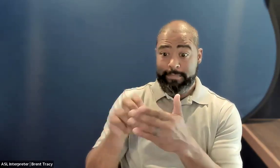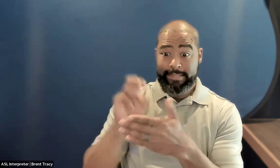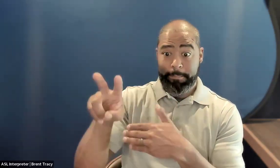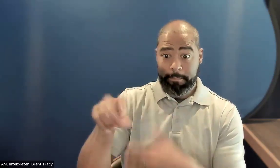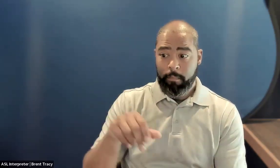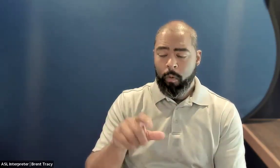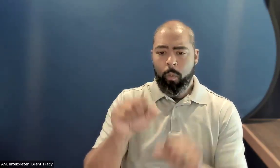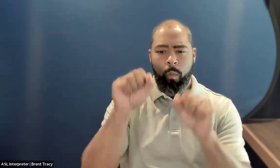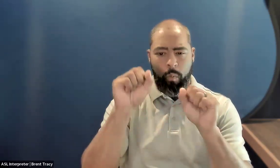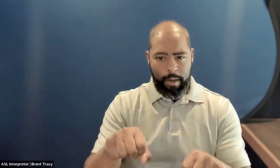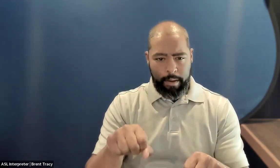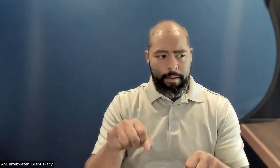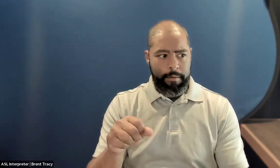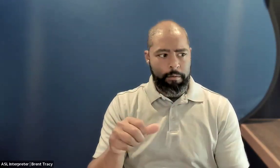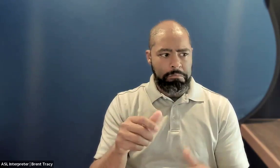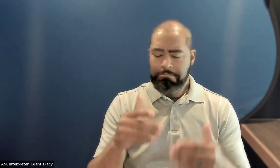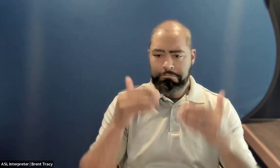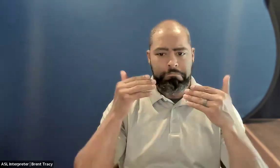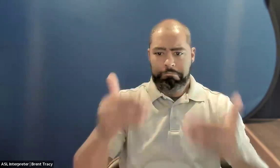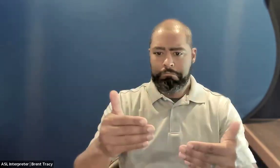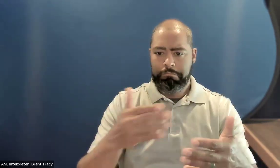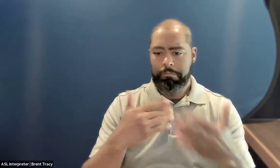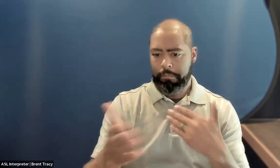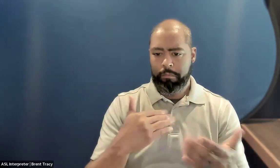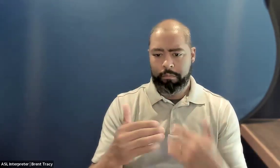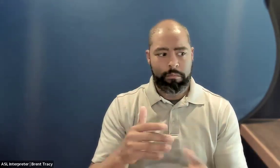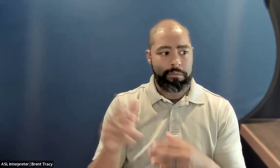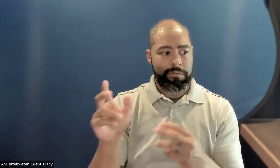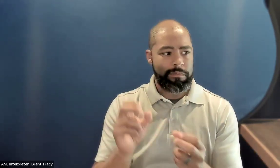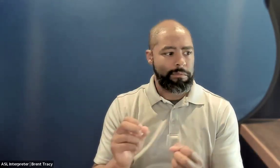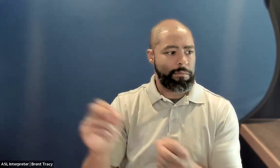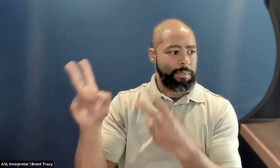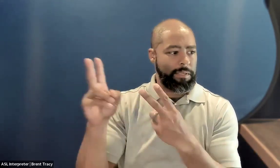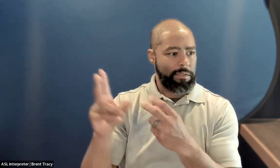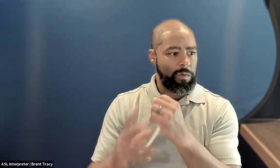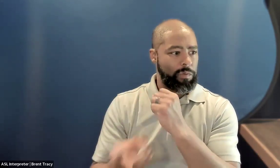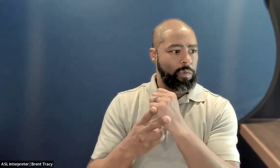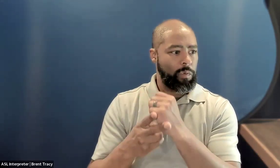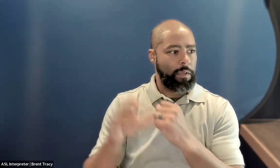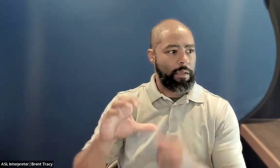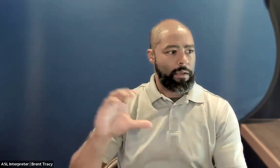Users can submit this project so that it's stored in the Climate Resilience Design Standards Tool database.